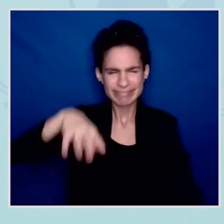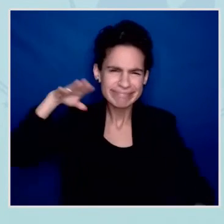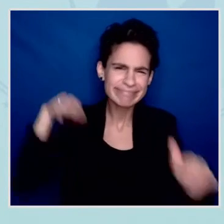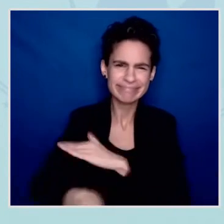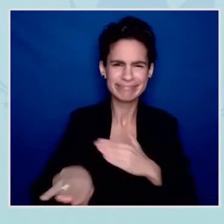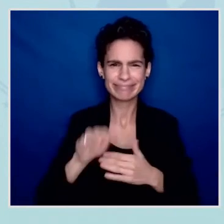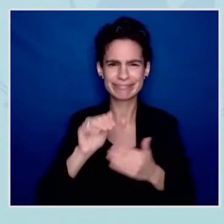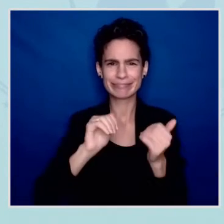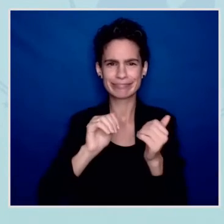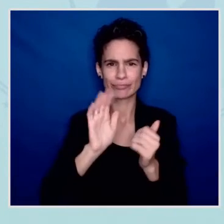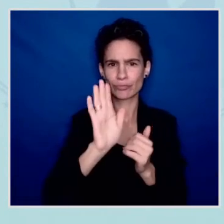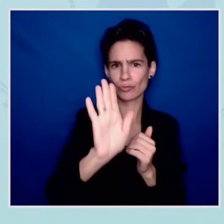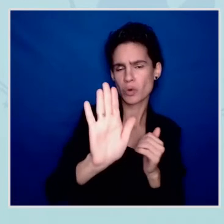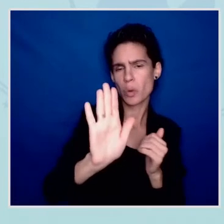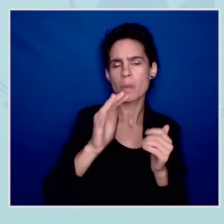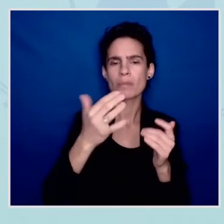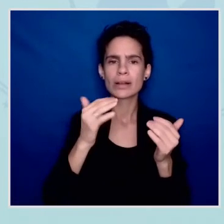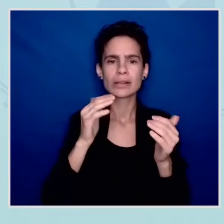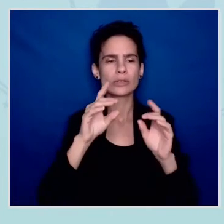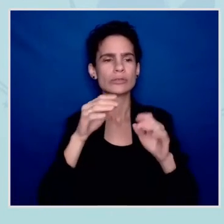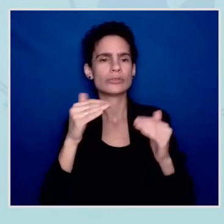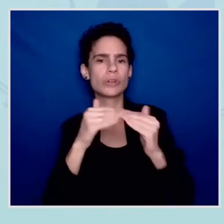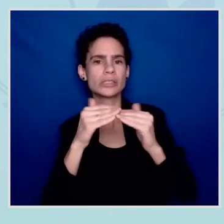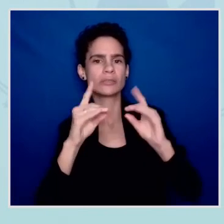IMPROVE THE SECURITY OF THE CAPITAL AND SECONDLY, HOW DO